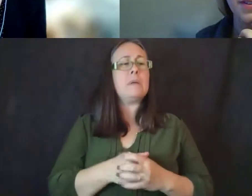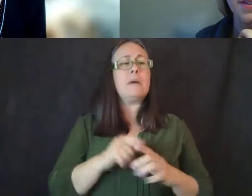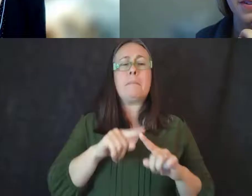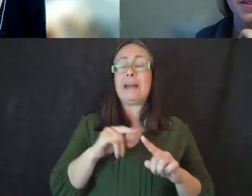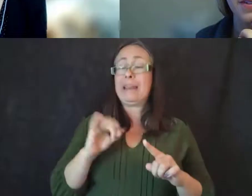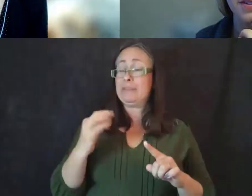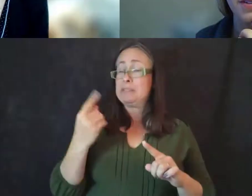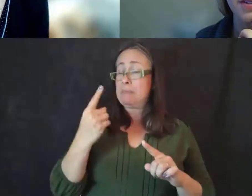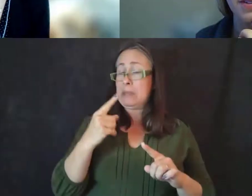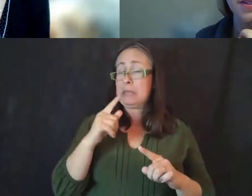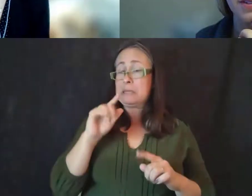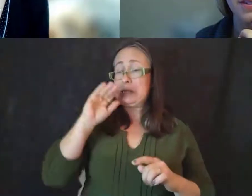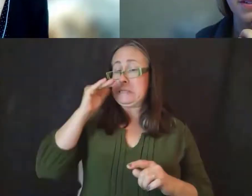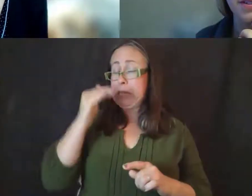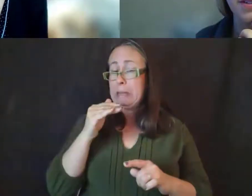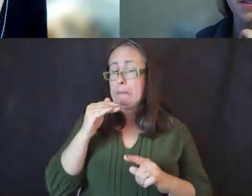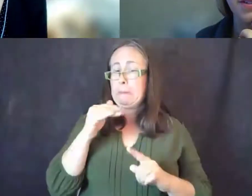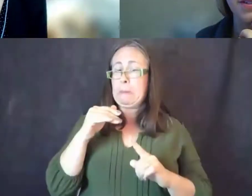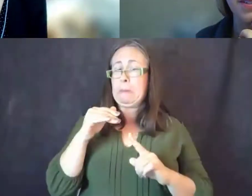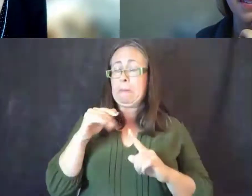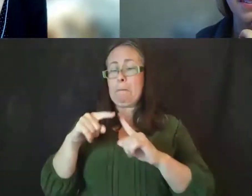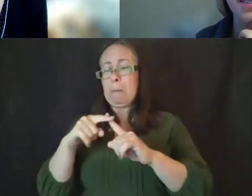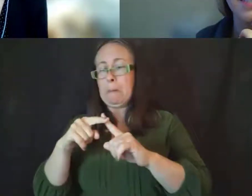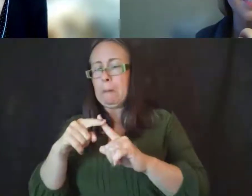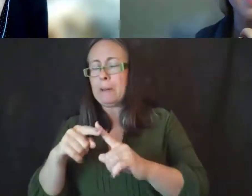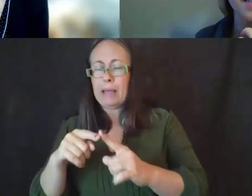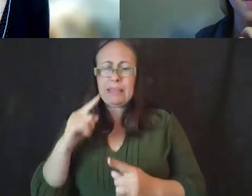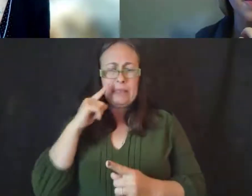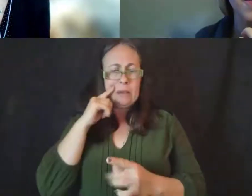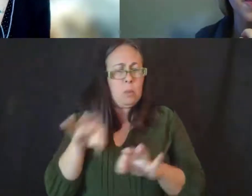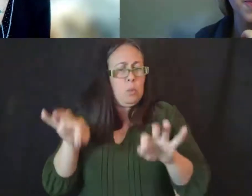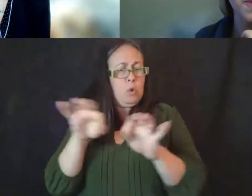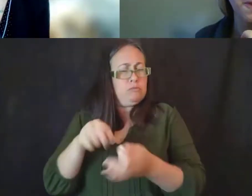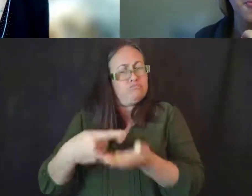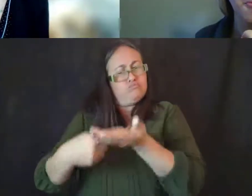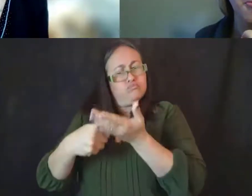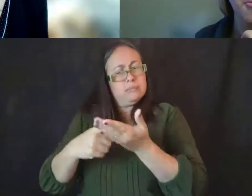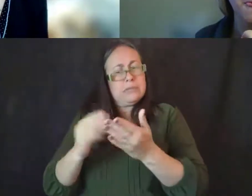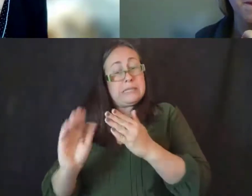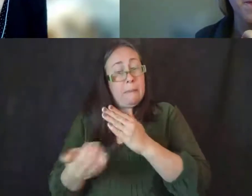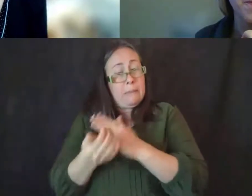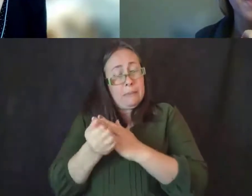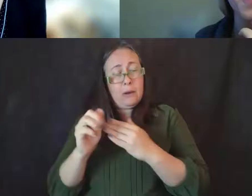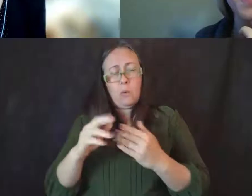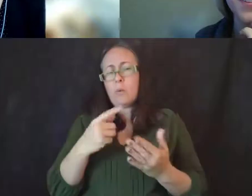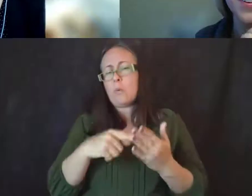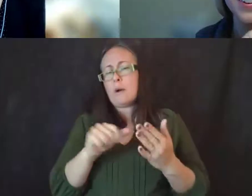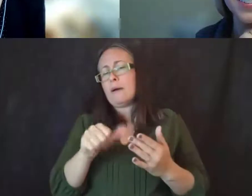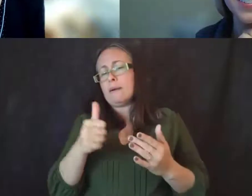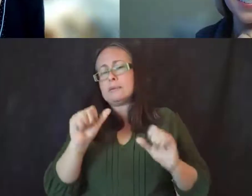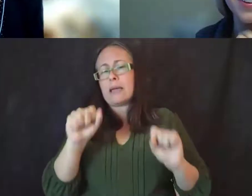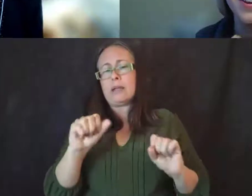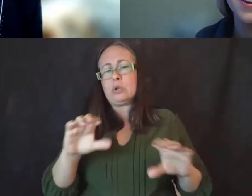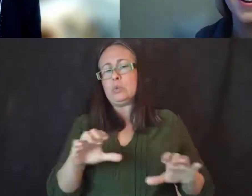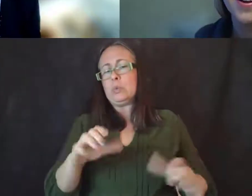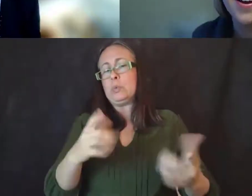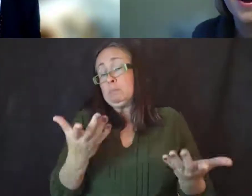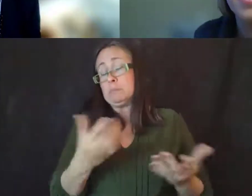I think it's worth talking to your program official about the supplements or what else could be done. Elyse Sullivan: Great.